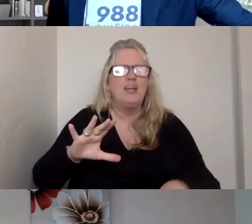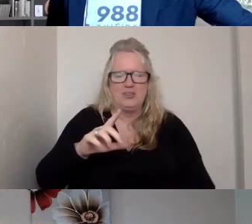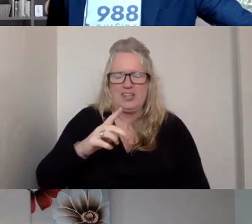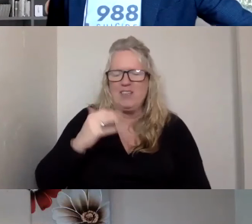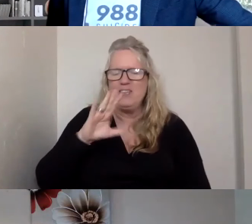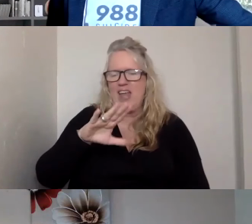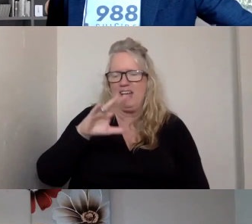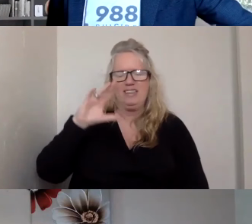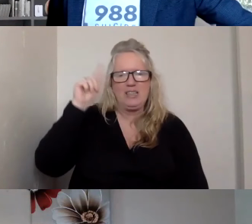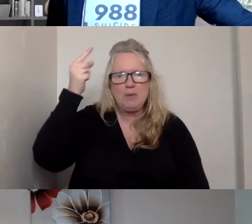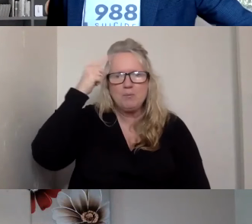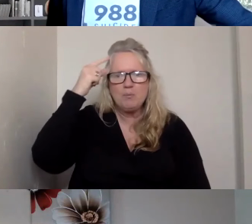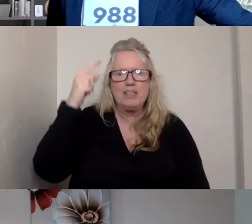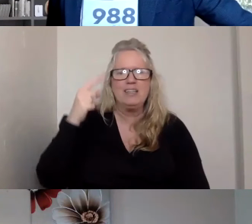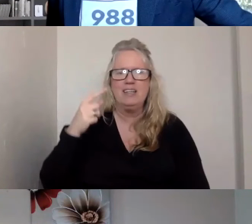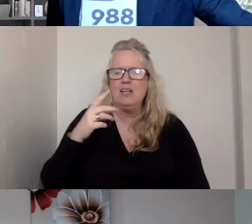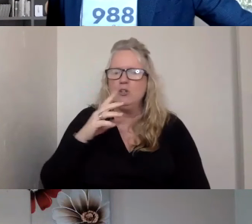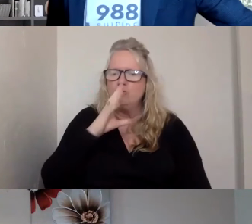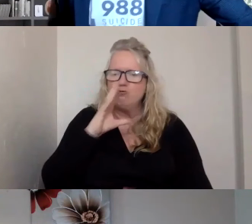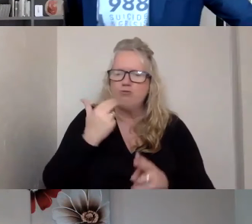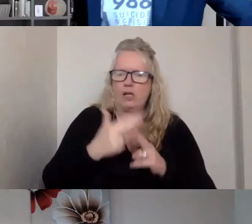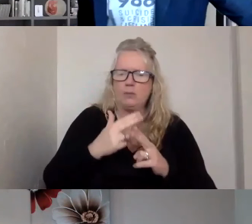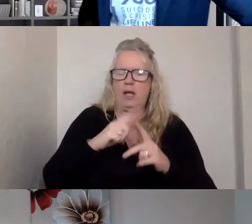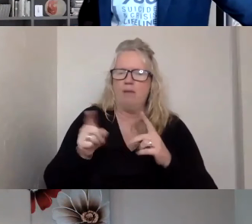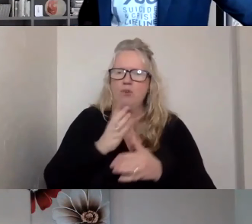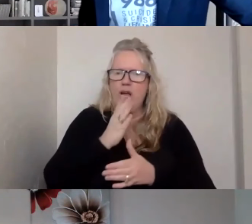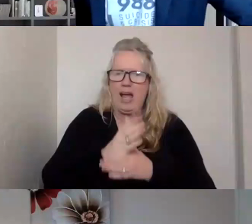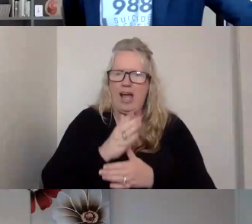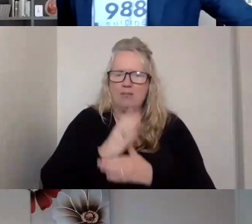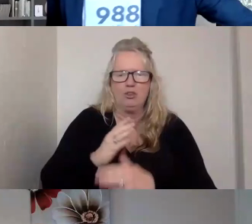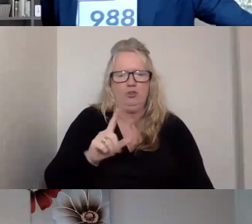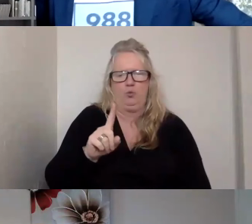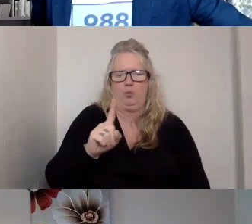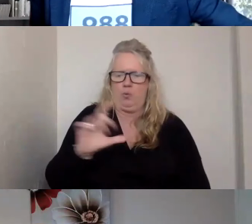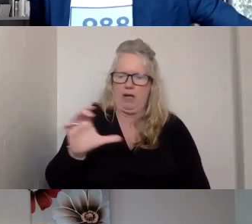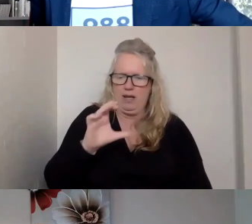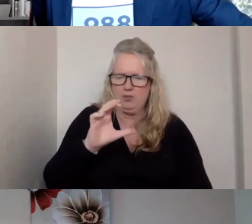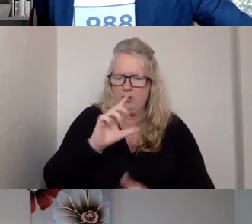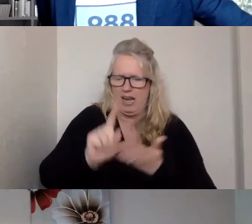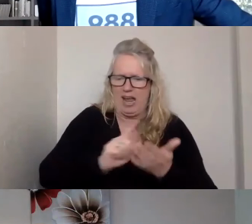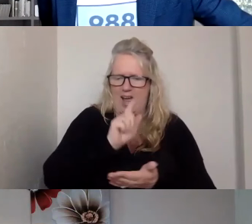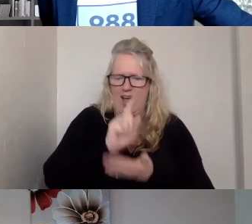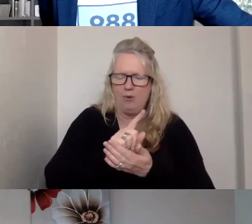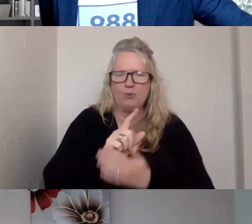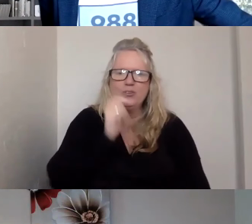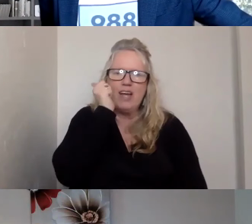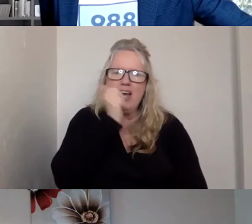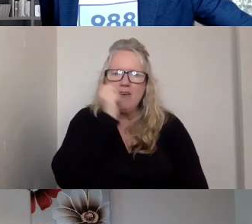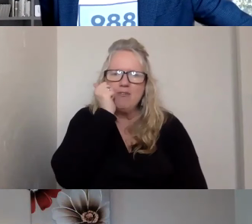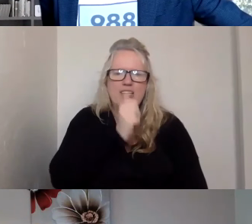REPORTING RAMPING 100 HOURS A DAY ON AVERAGE. THAT IS WHERE THEY ARE SITTING